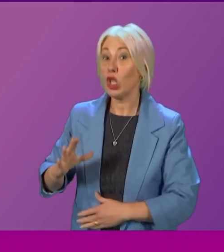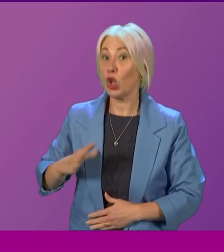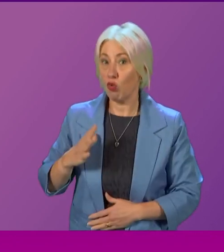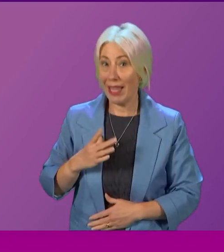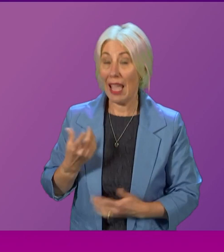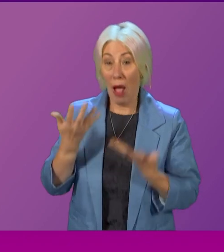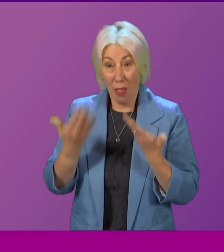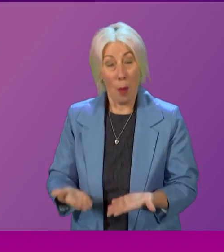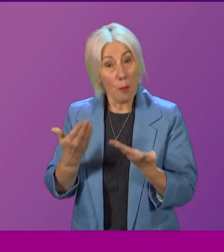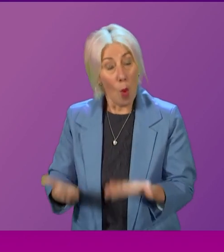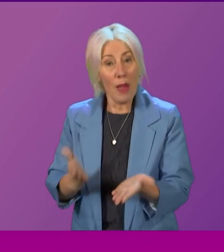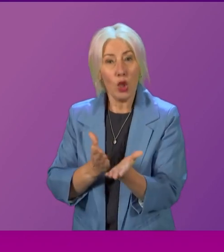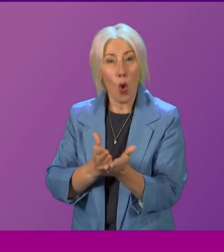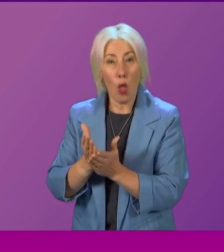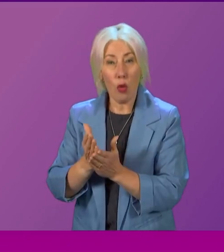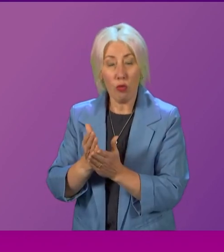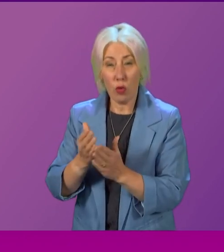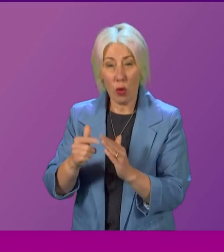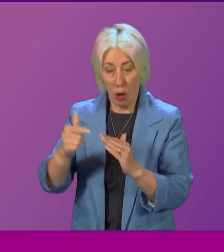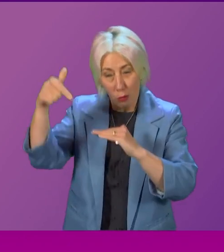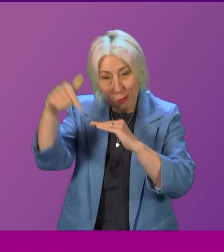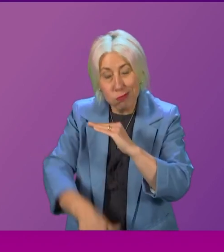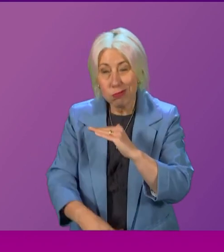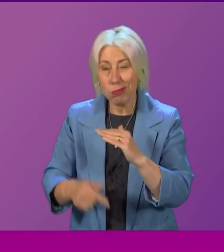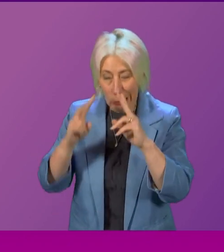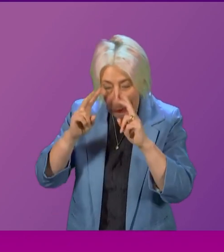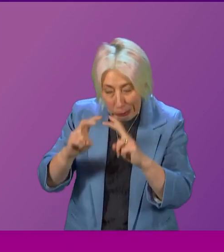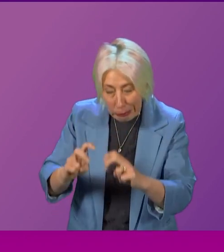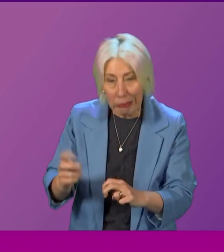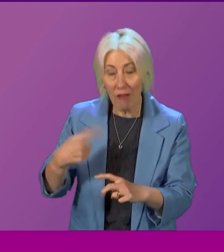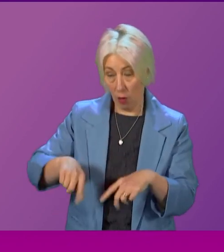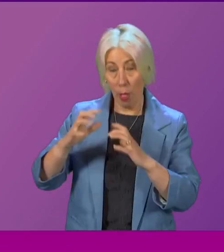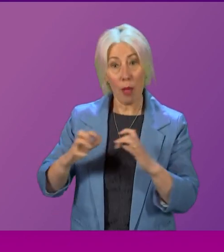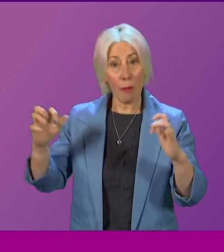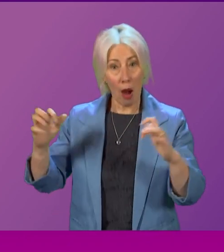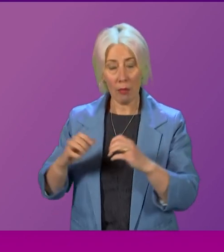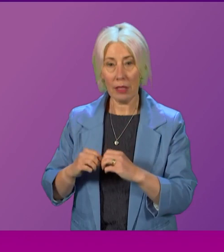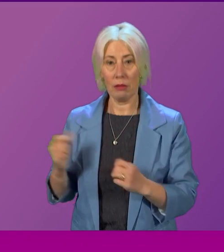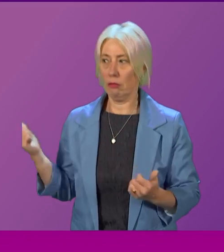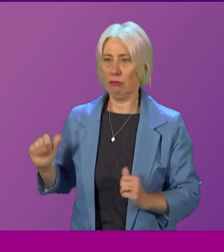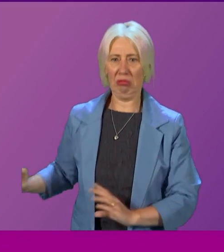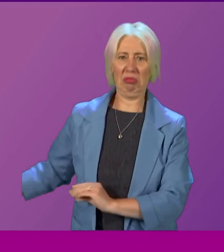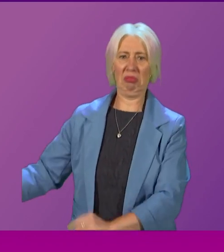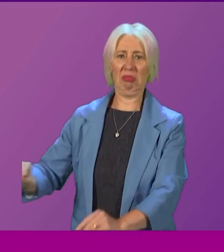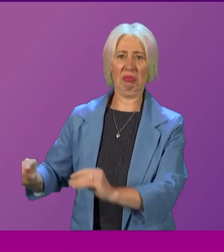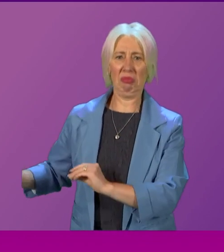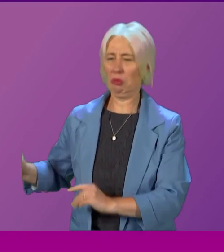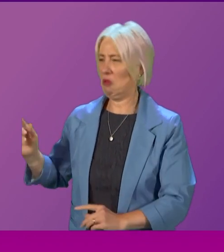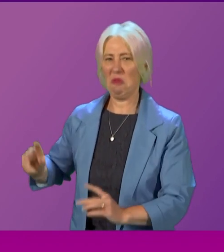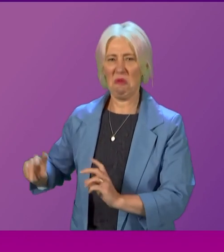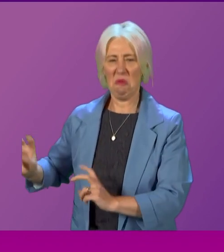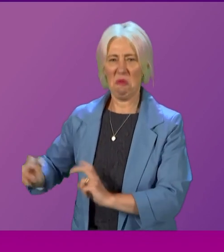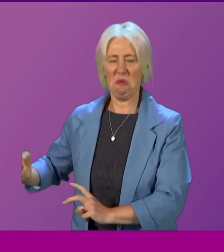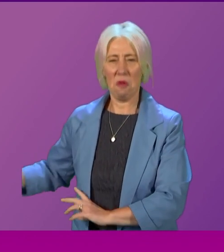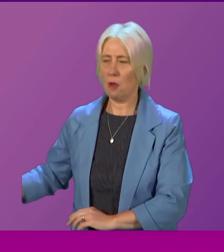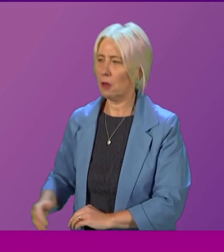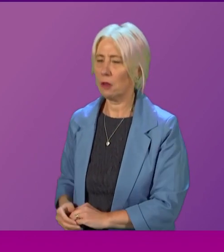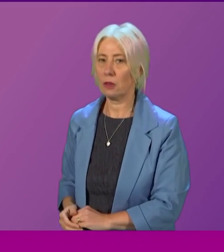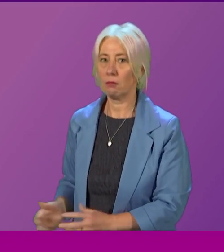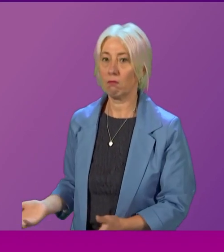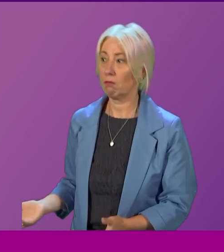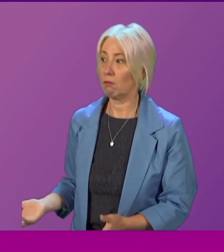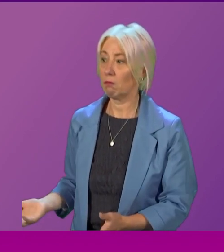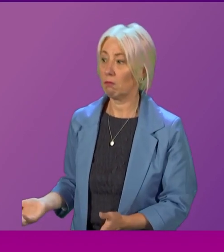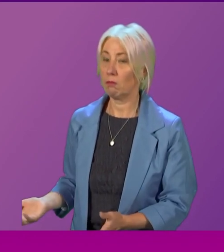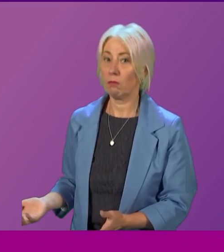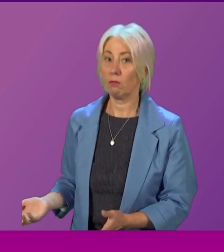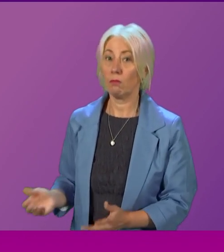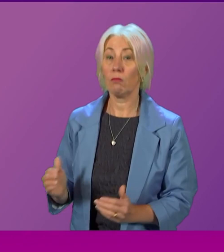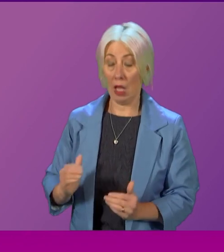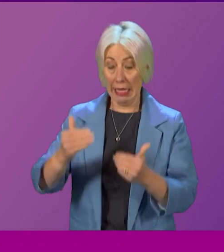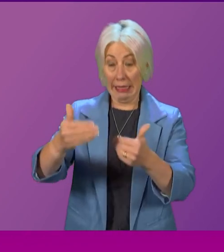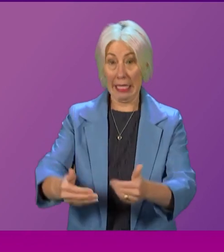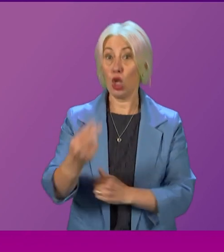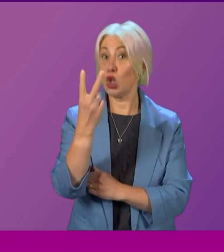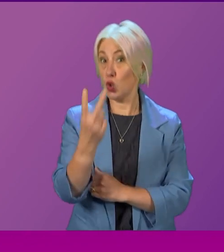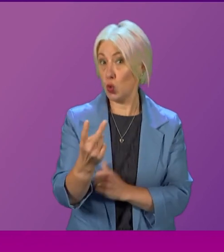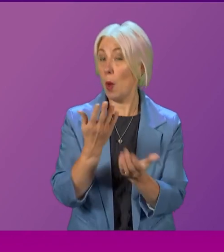going through extensive parliamentary scrutiny.